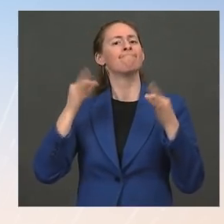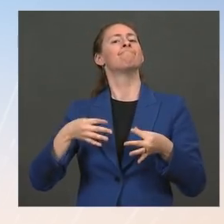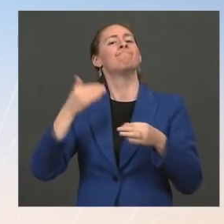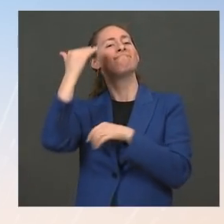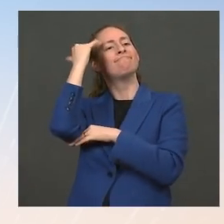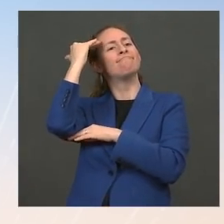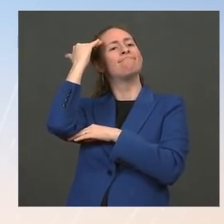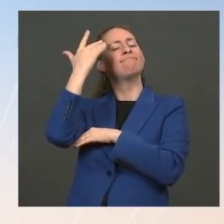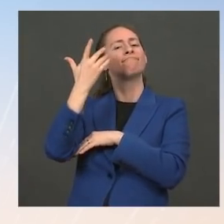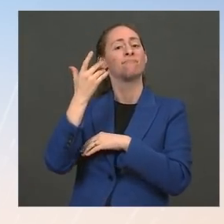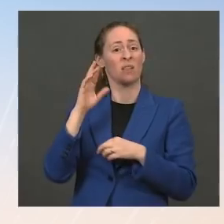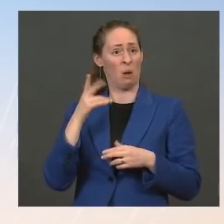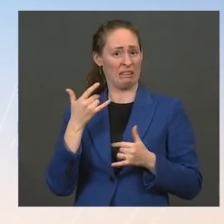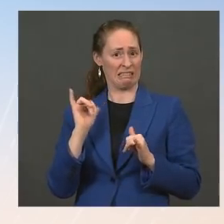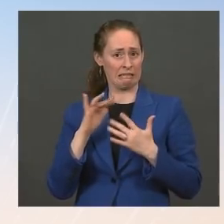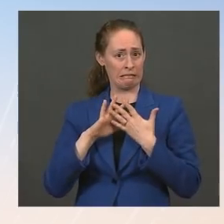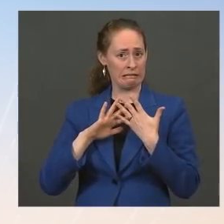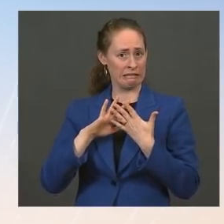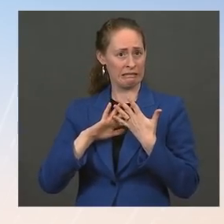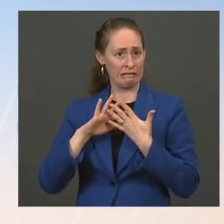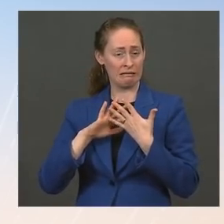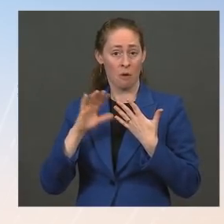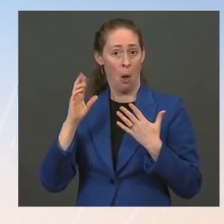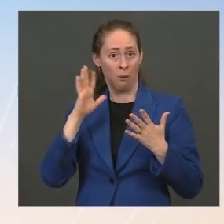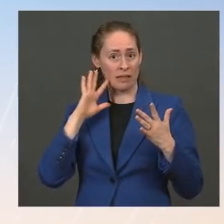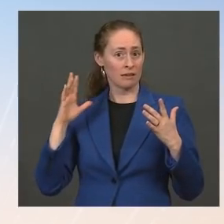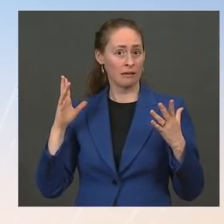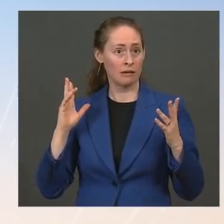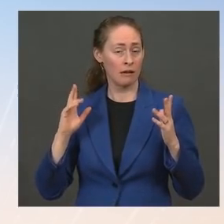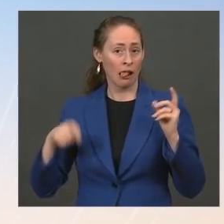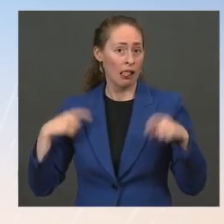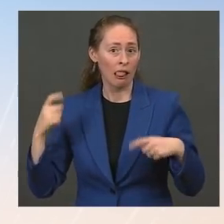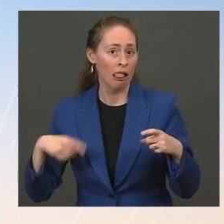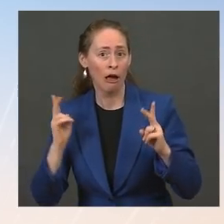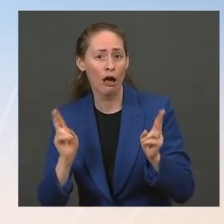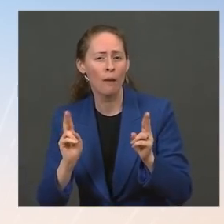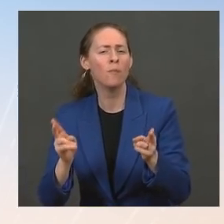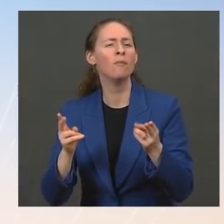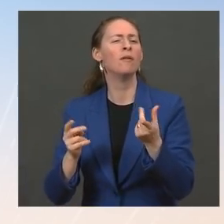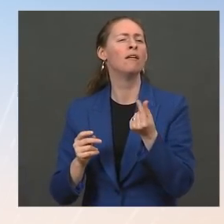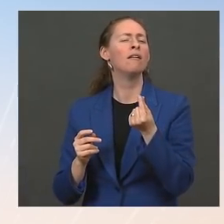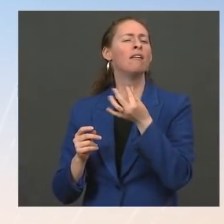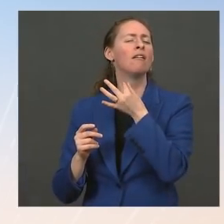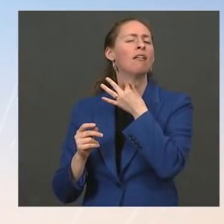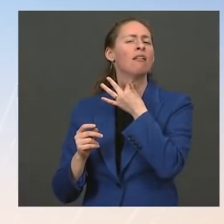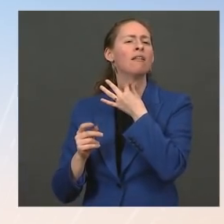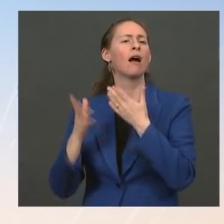he talked about the need for boosters. Does the White House have any plan to ramp up its promotion of boosters beyond what we've seen from the President?